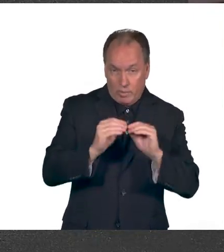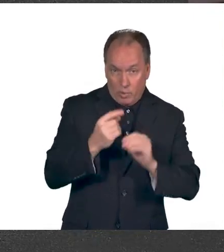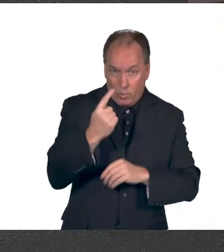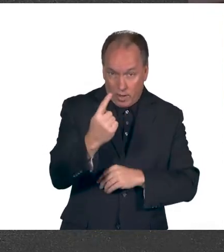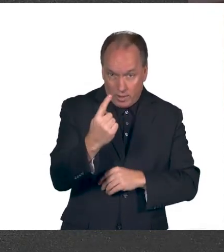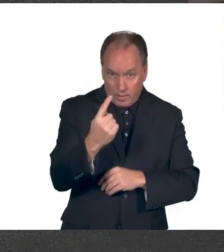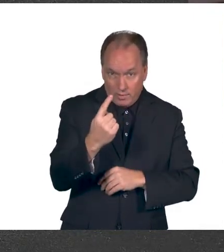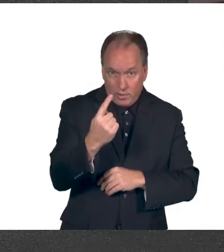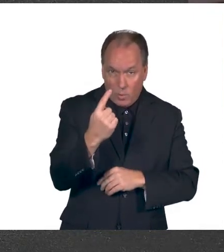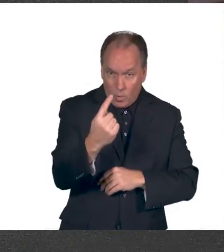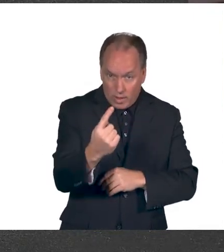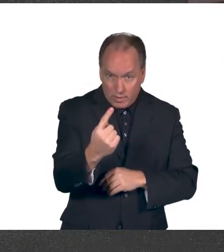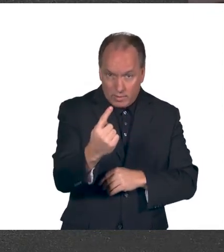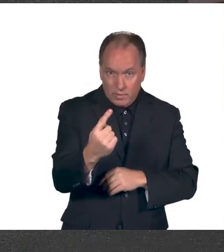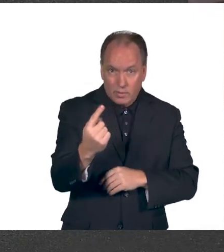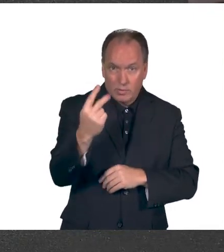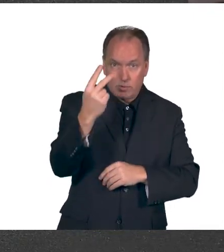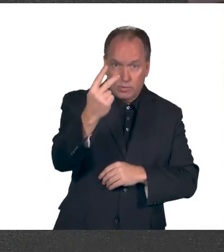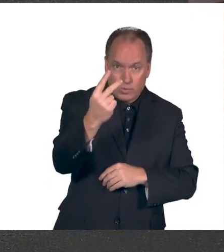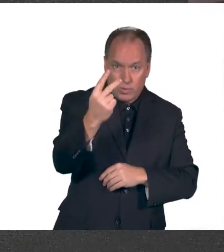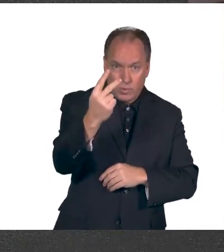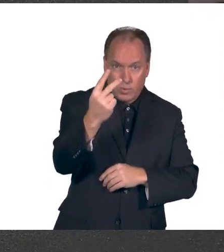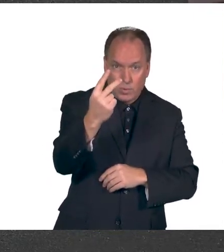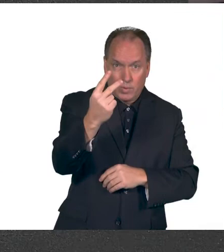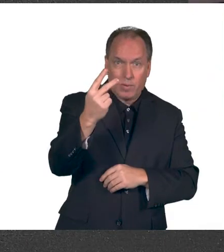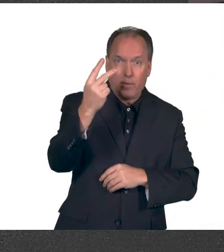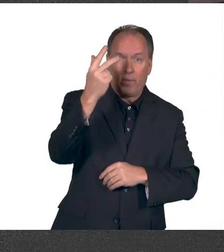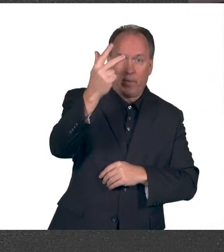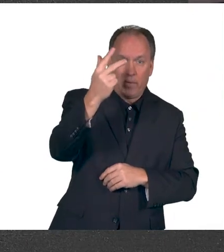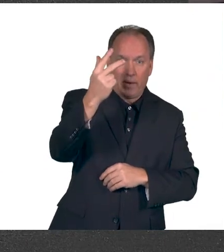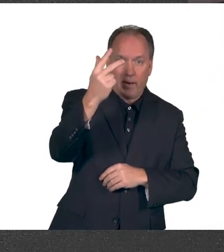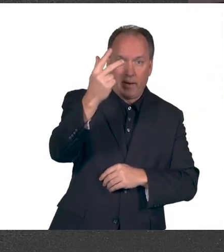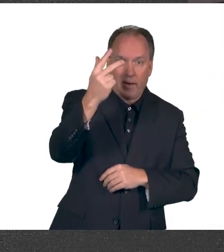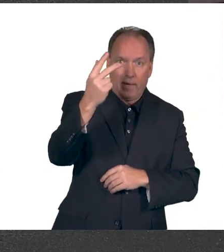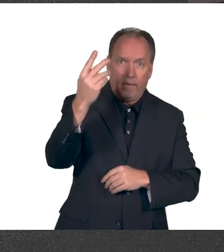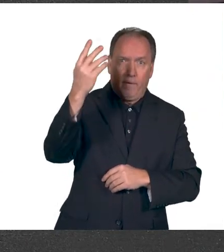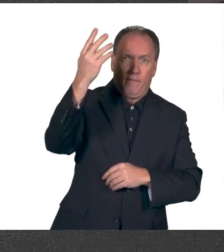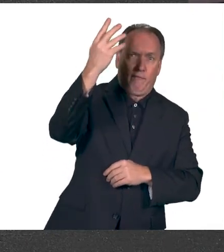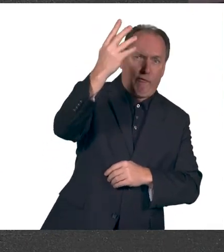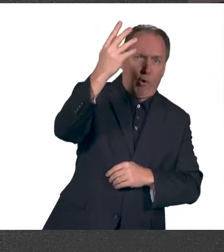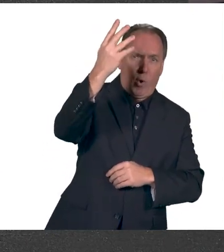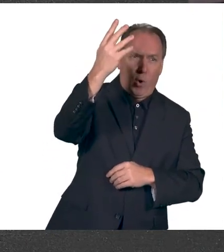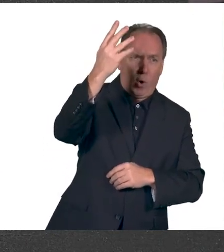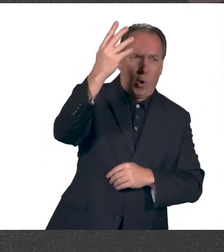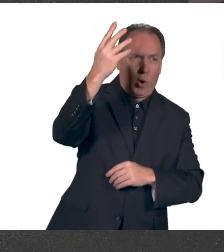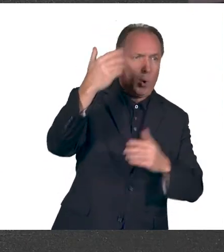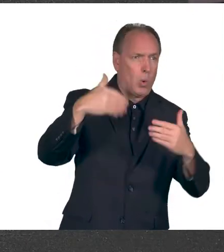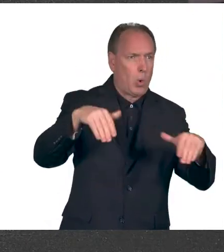with number one, one, two, three, four.